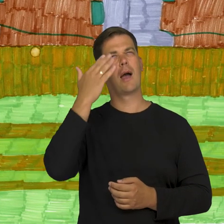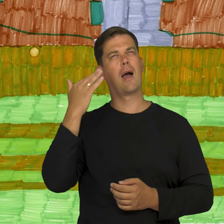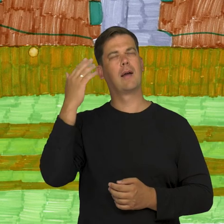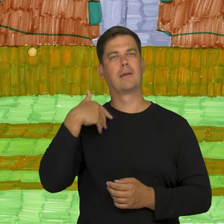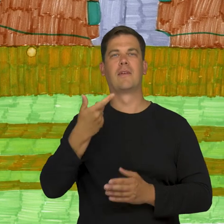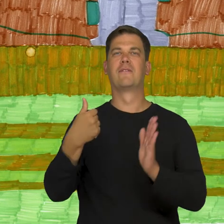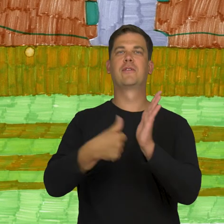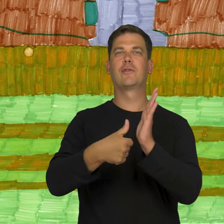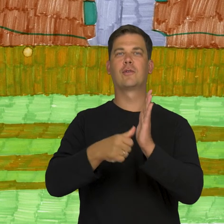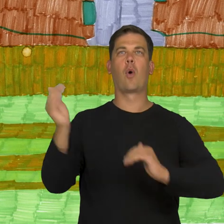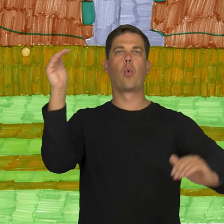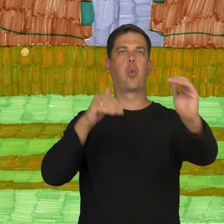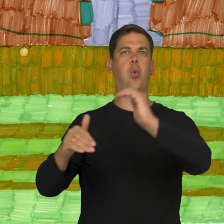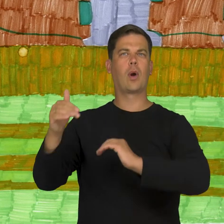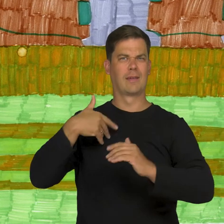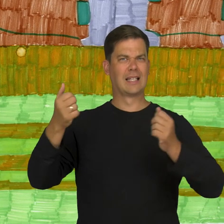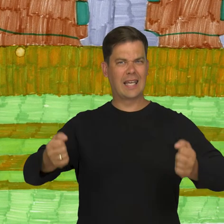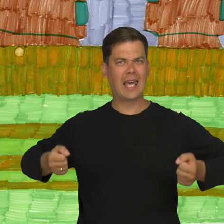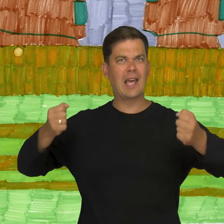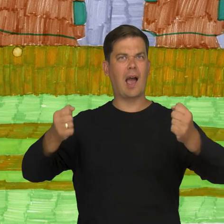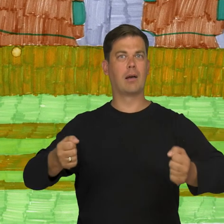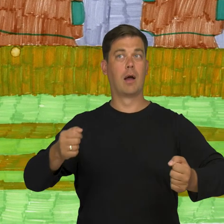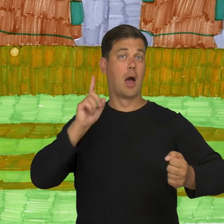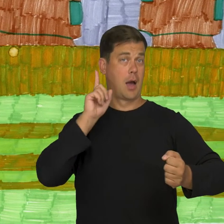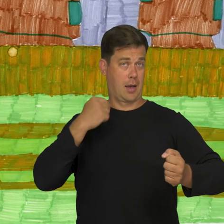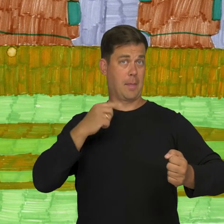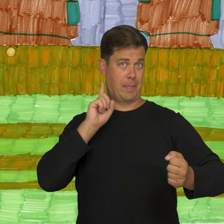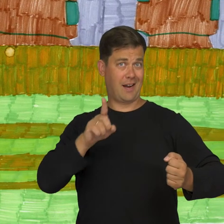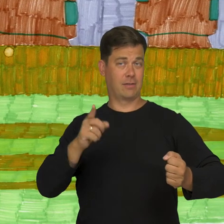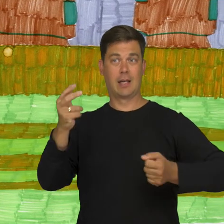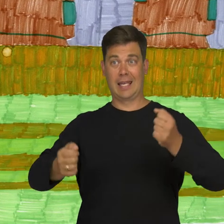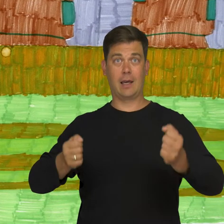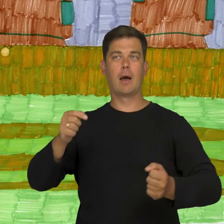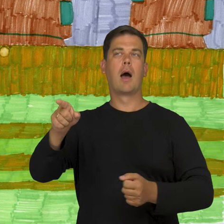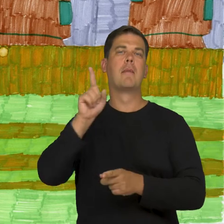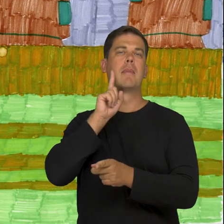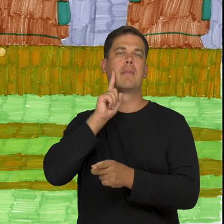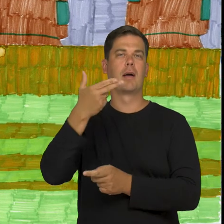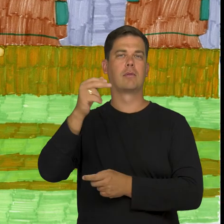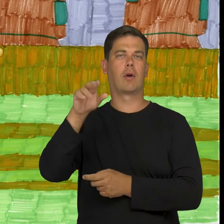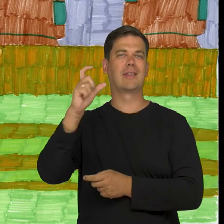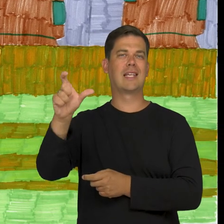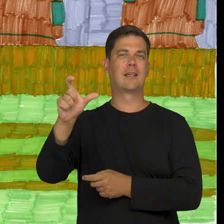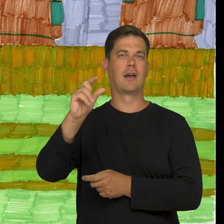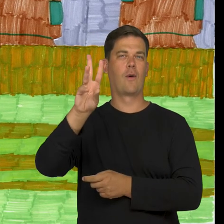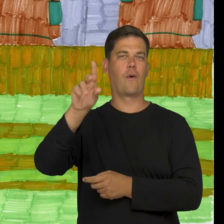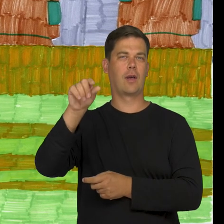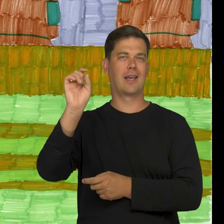On Wednesday I had a dream about a trip to the mountains with walking sticks. I had a real stick and mom had the nordic walking sticks.